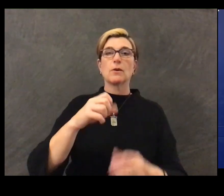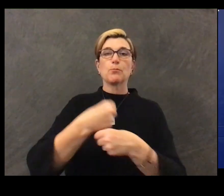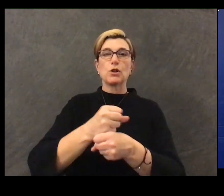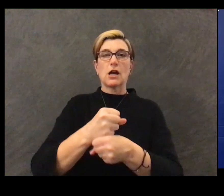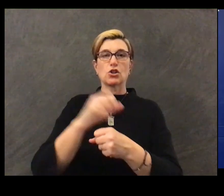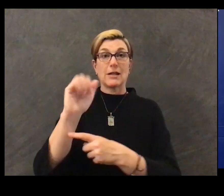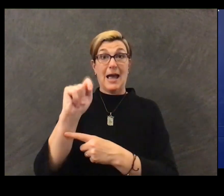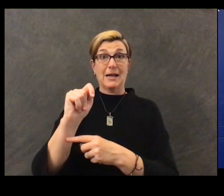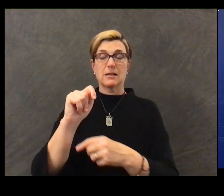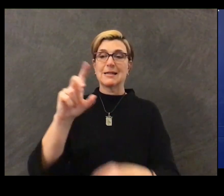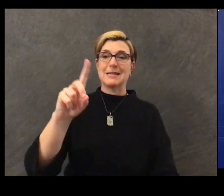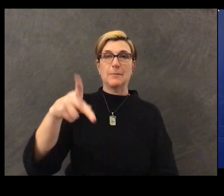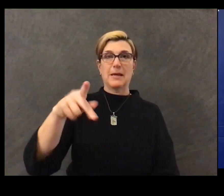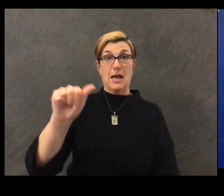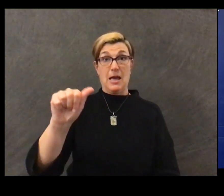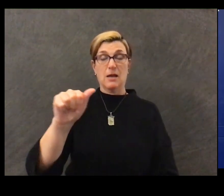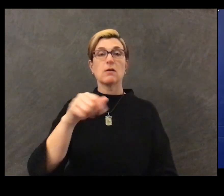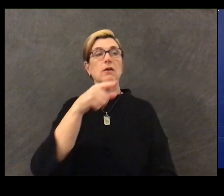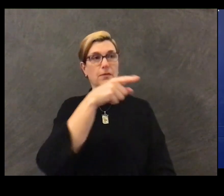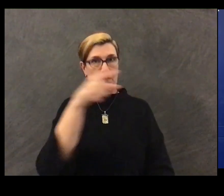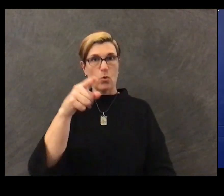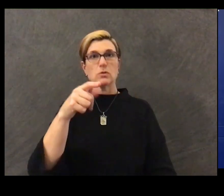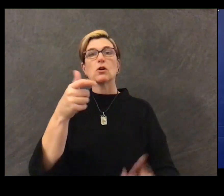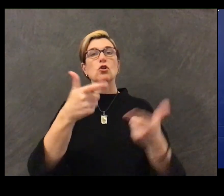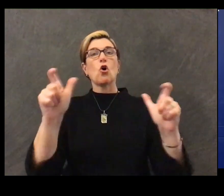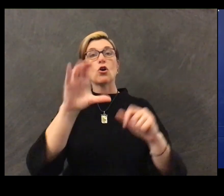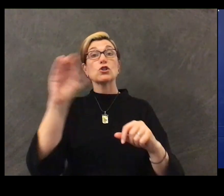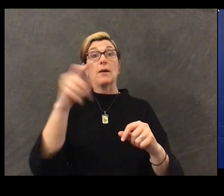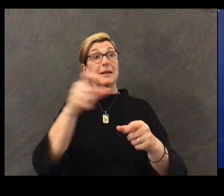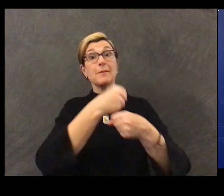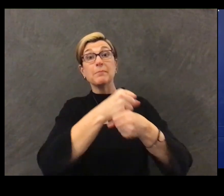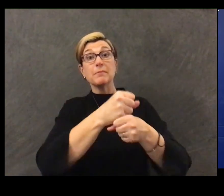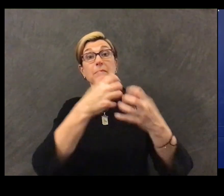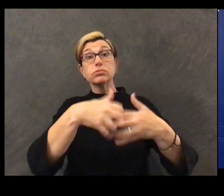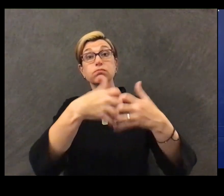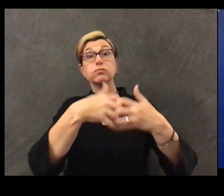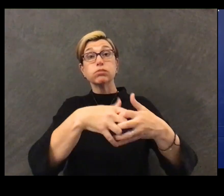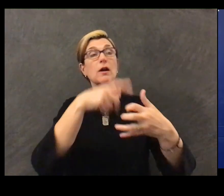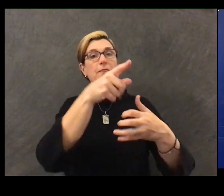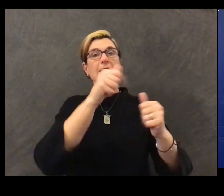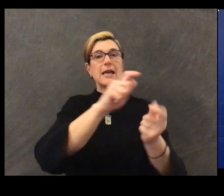prepared to repurpose manufacturing lines and hire new workers to construct